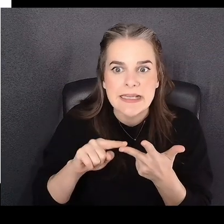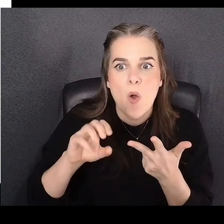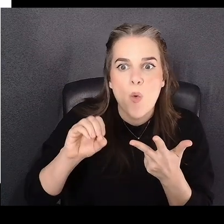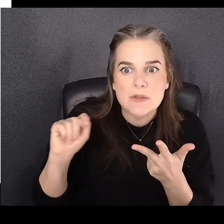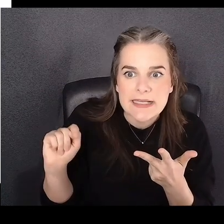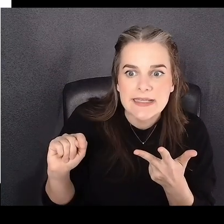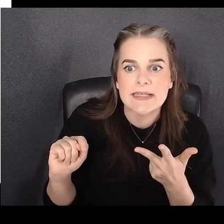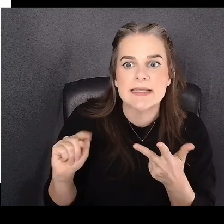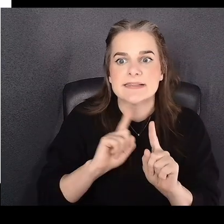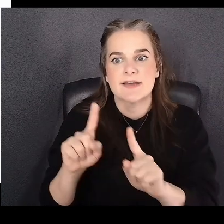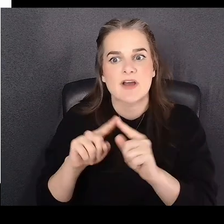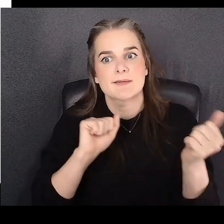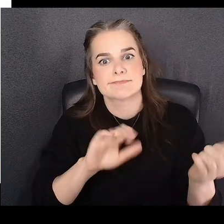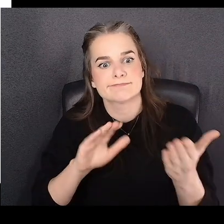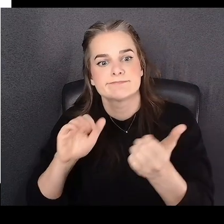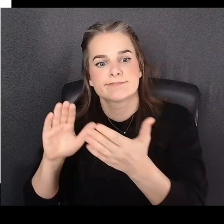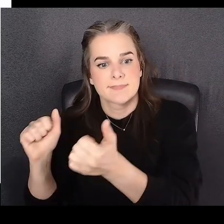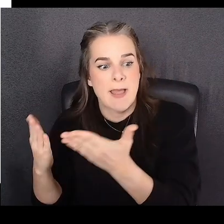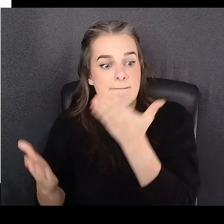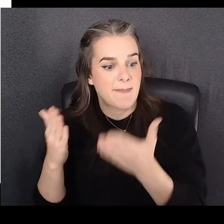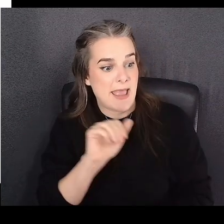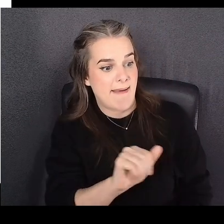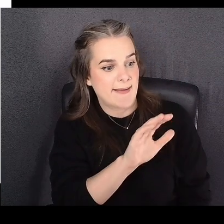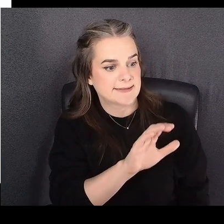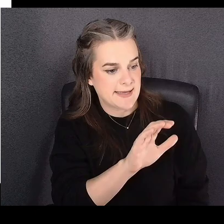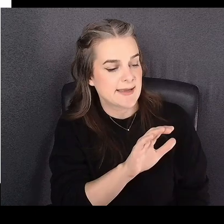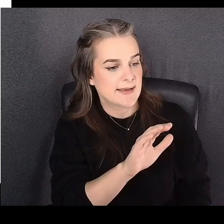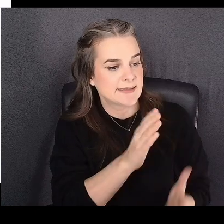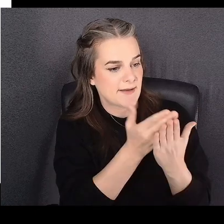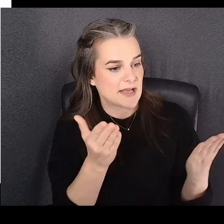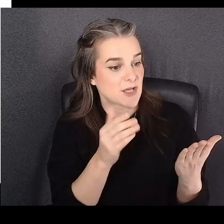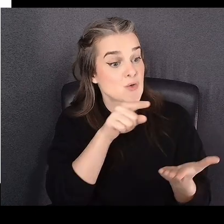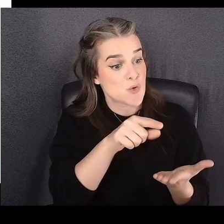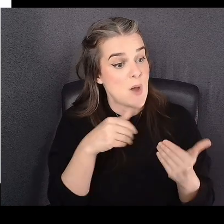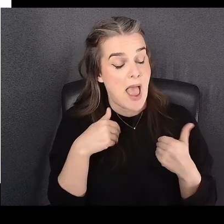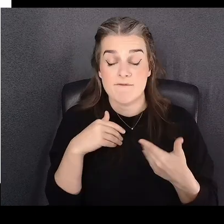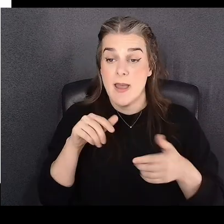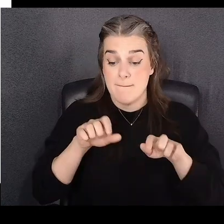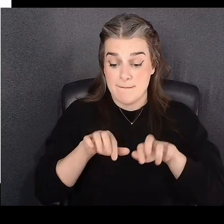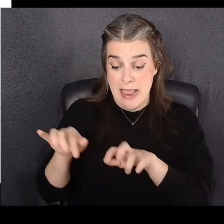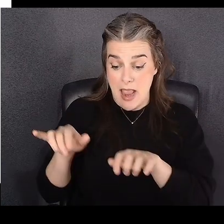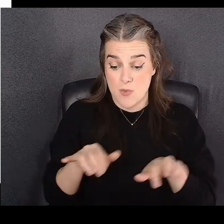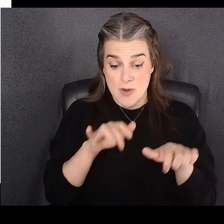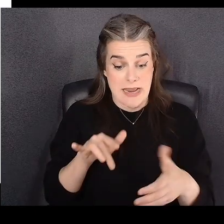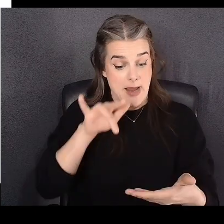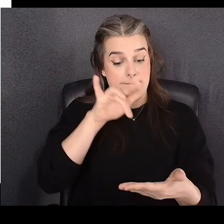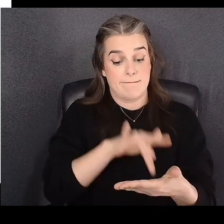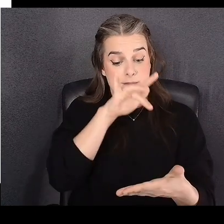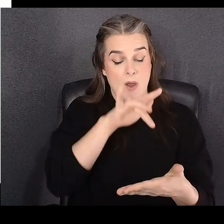It could be on your AAC device, and you're pressing a piano key to play that part. Maybe they can't reach out for a switch,